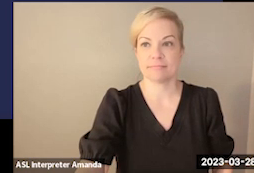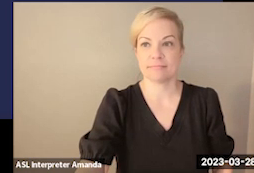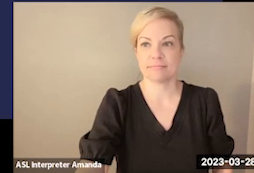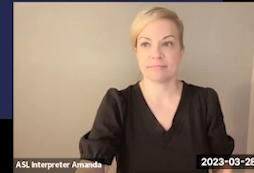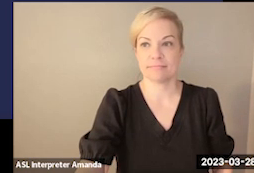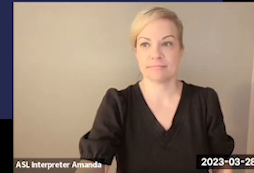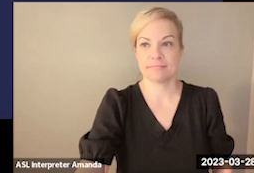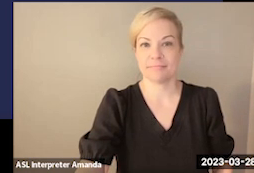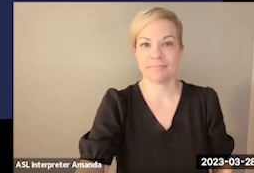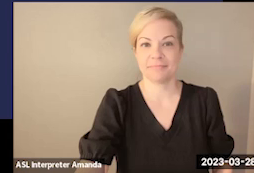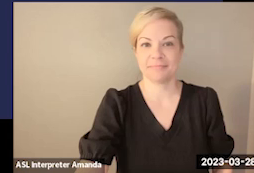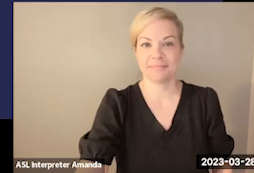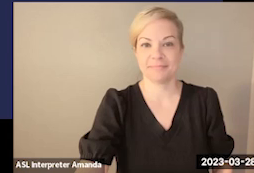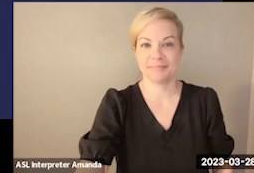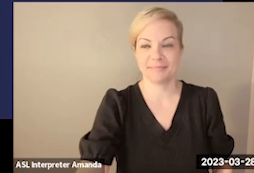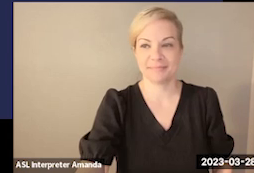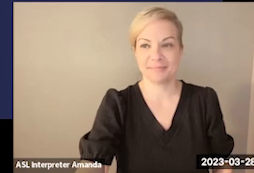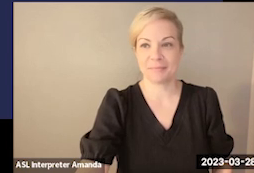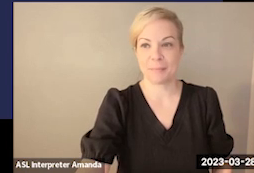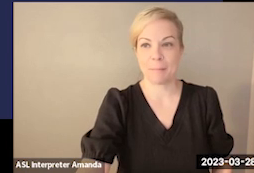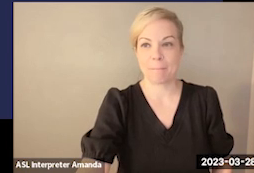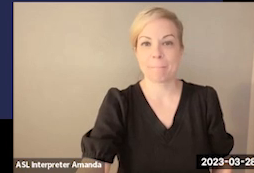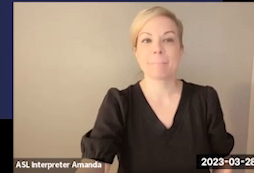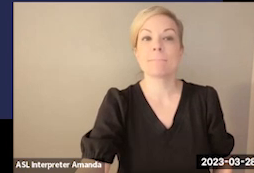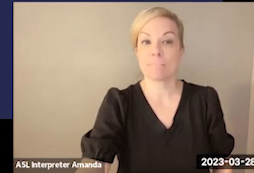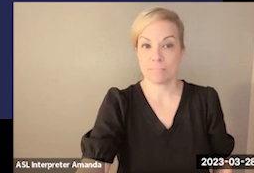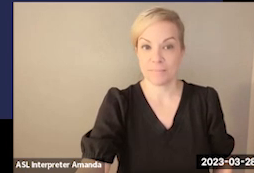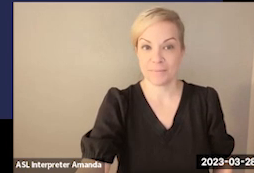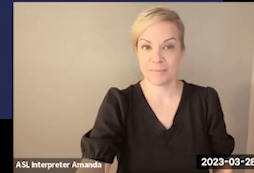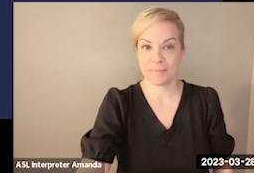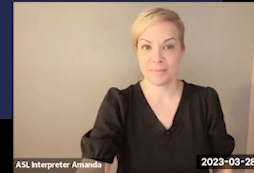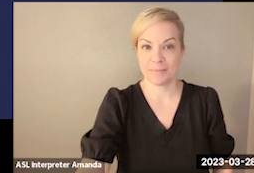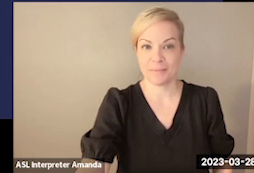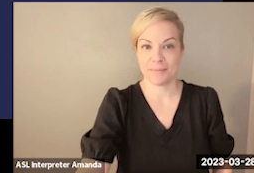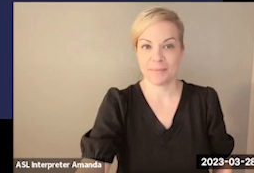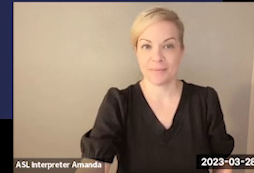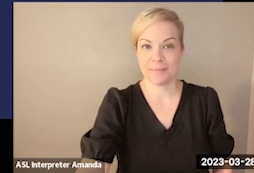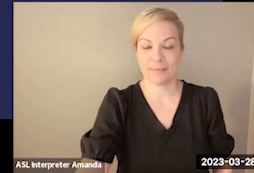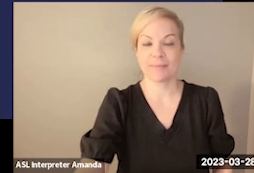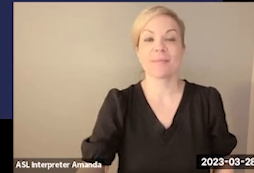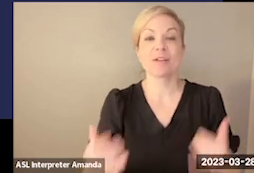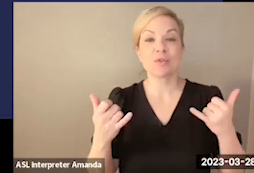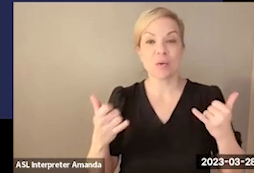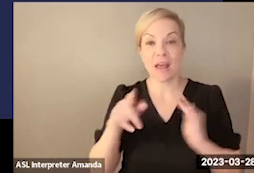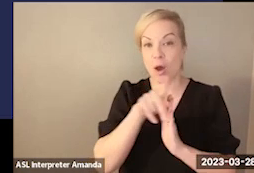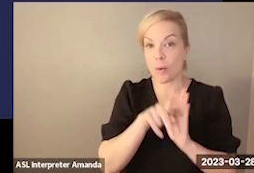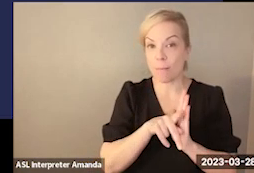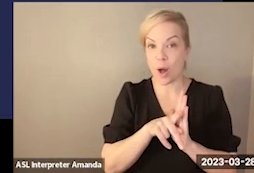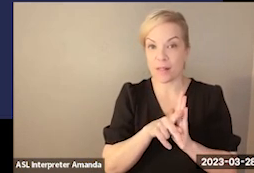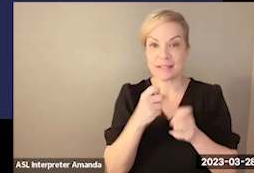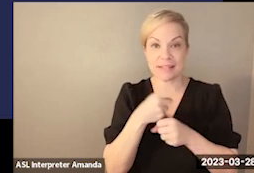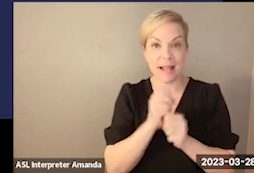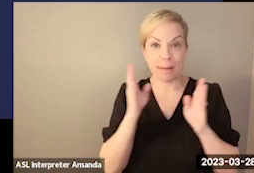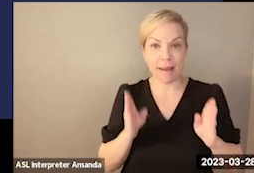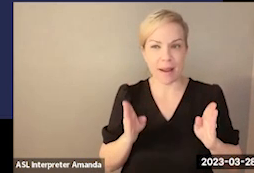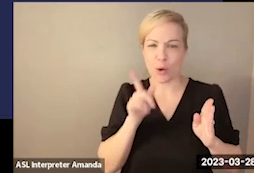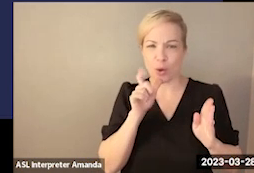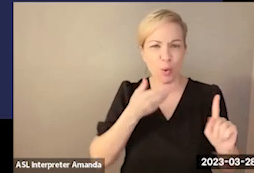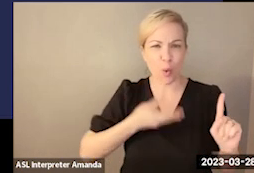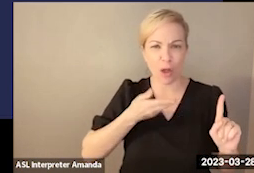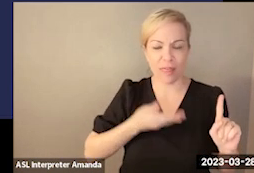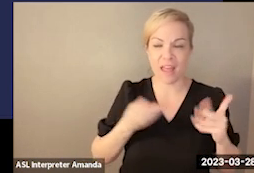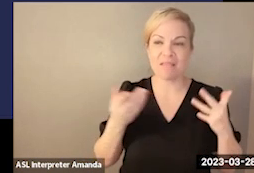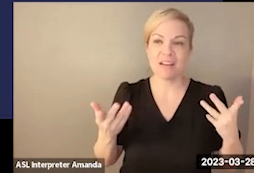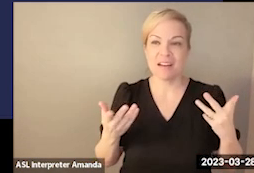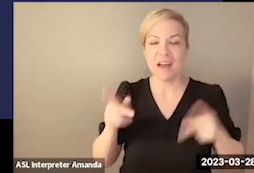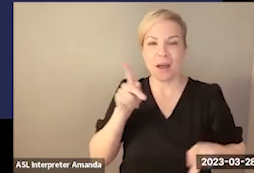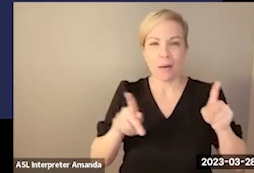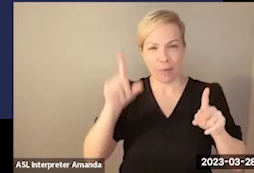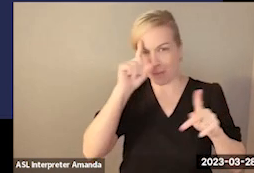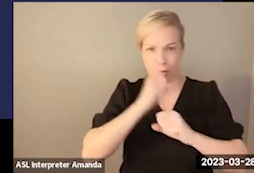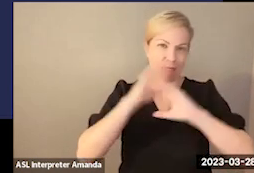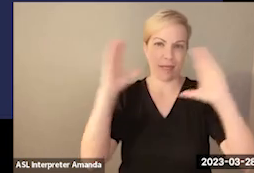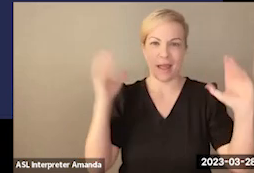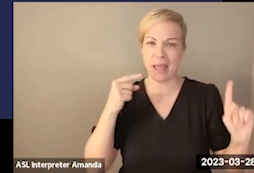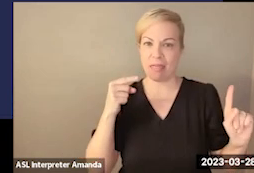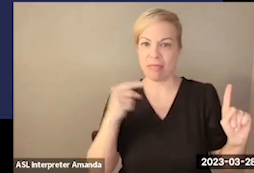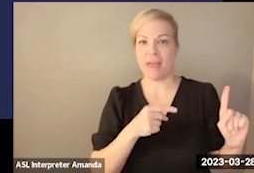Debbie Stine, Science & Technology Policy Academy: next thing I wanted to talk about is a policymaker, and who that is so? Lots of times people think that a policymaker is only somebody who's in the